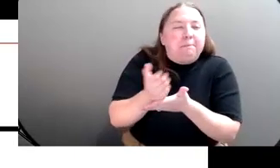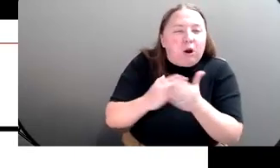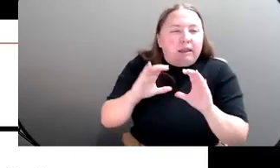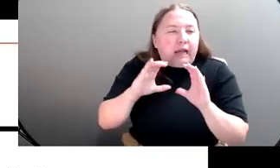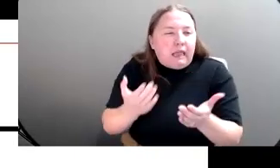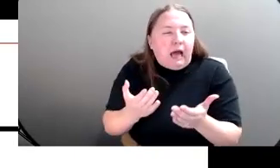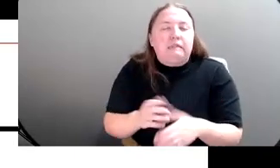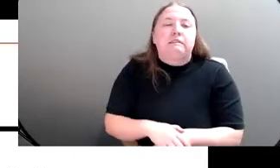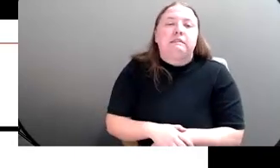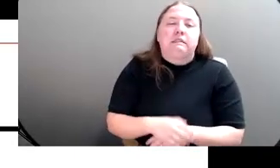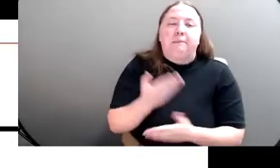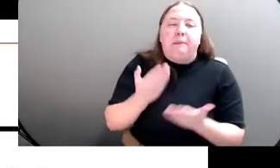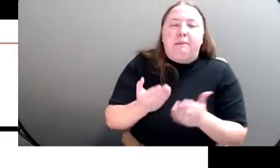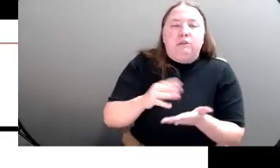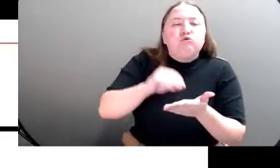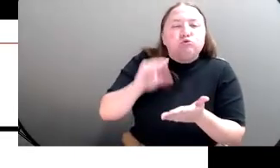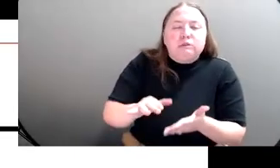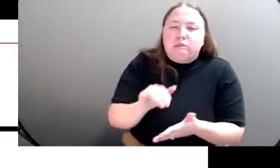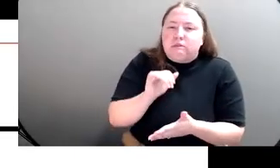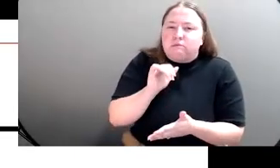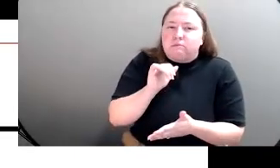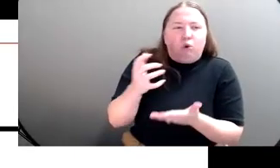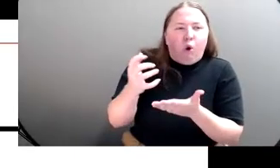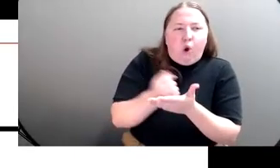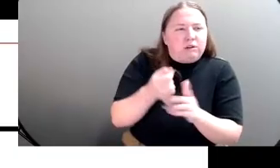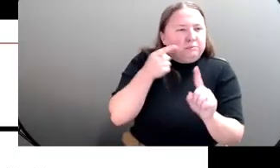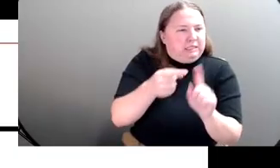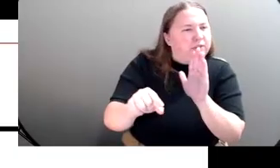maybe, students who didn't, you know, who earned such and such grade or who,